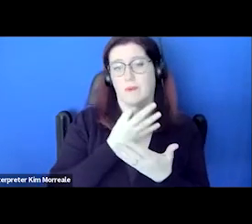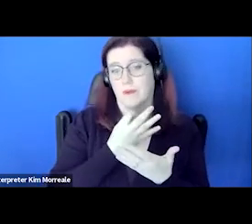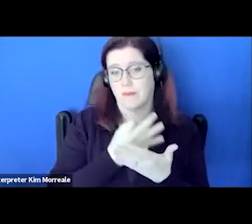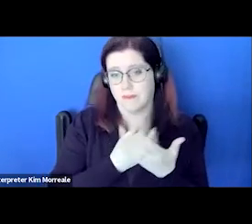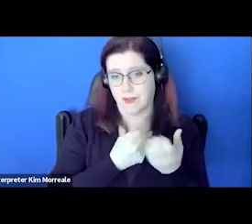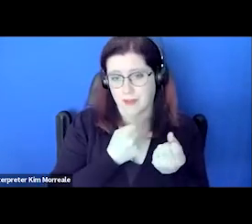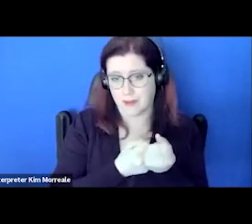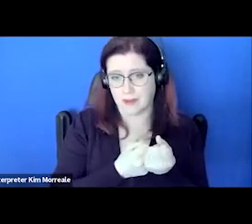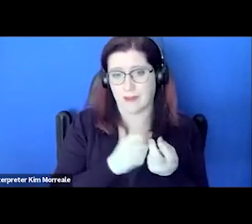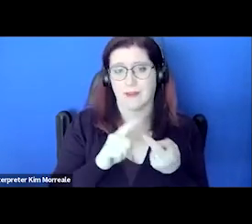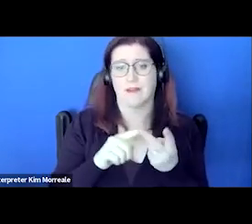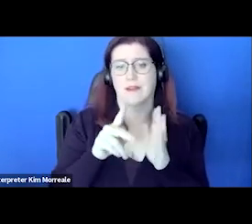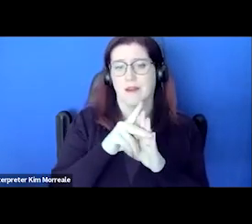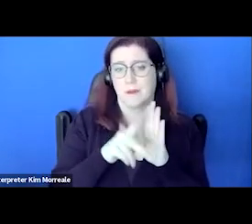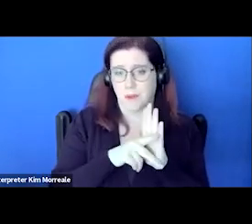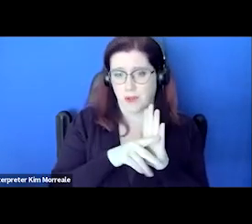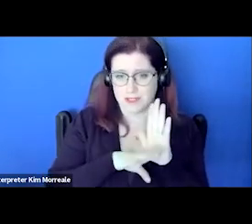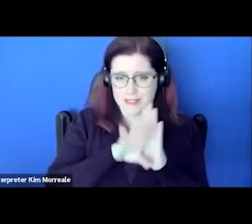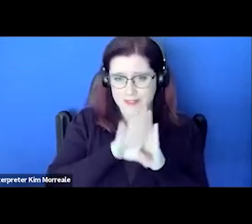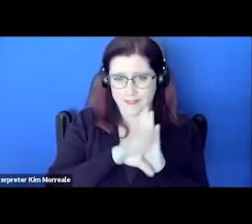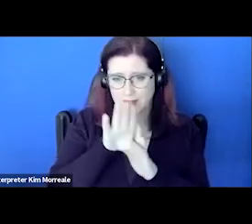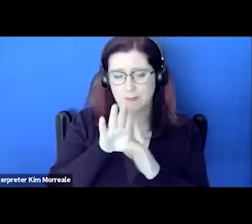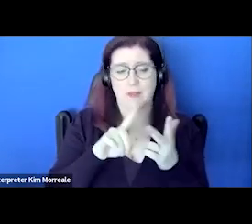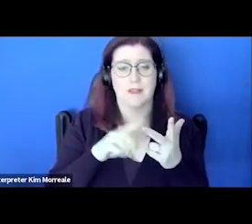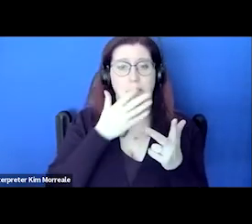policy, development and best practices,